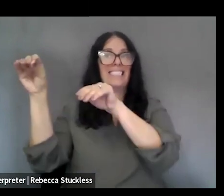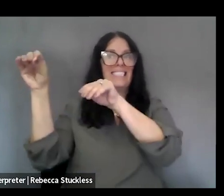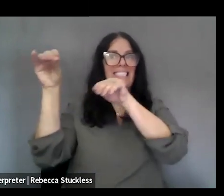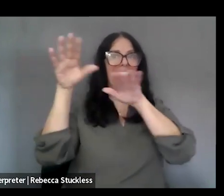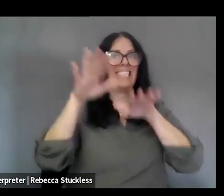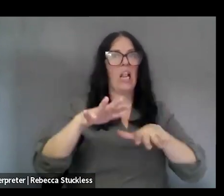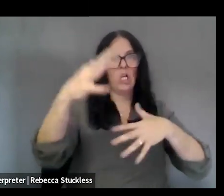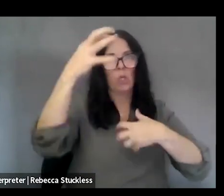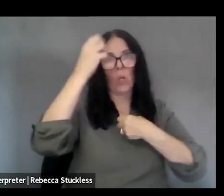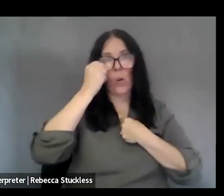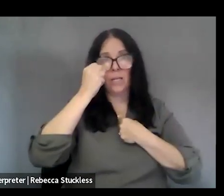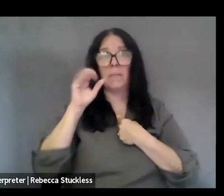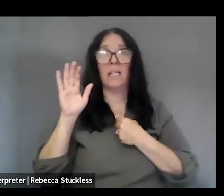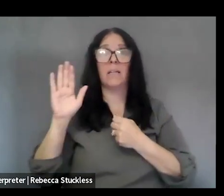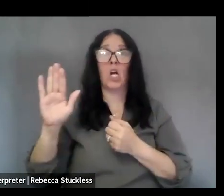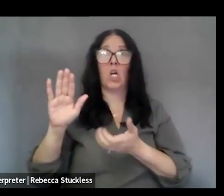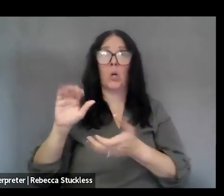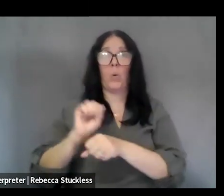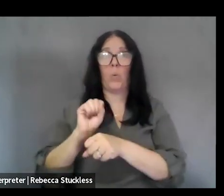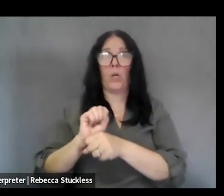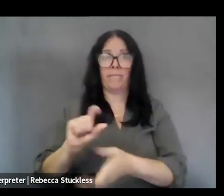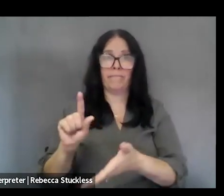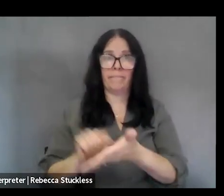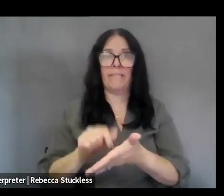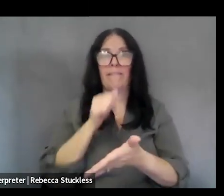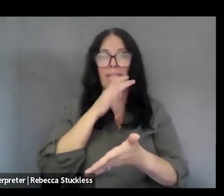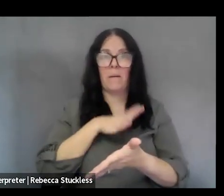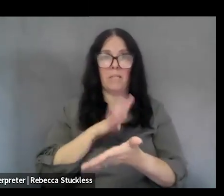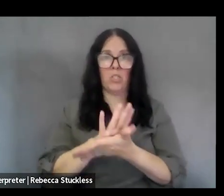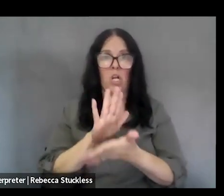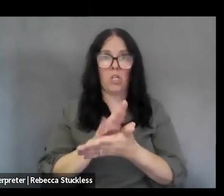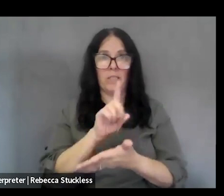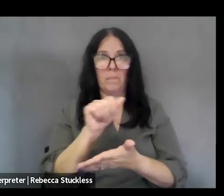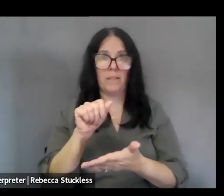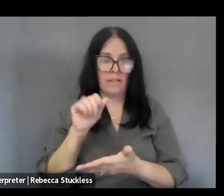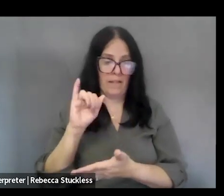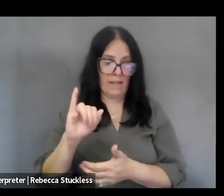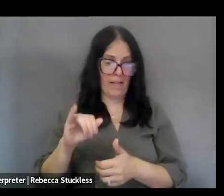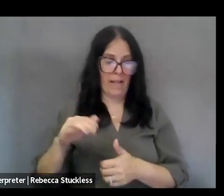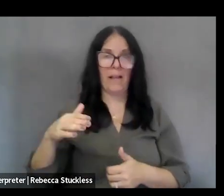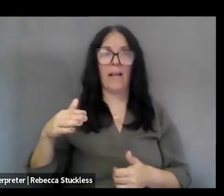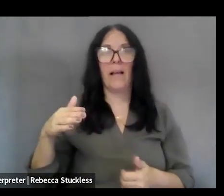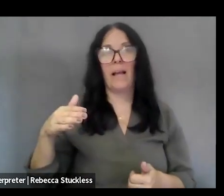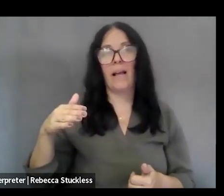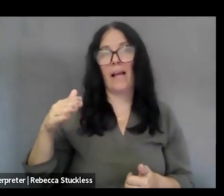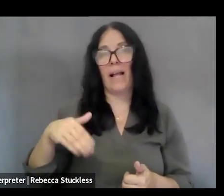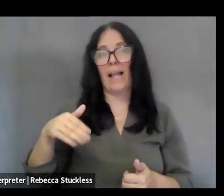Cusp: Late 19th-/Early 20th-Century Cultures. Jess grew up on Wabanaki homelands and lives